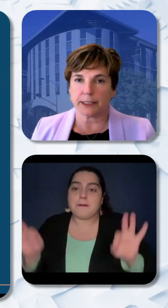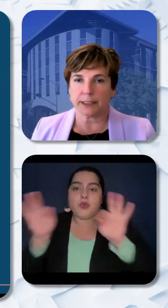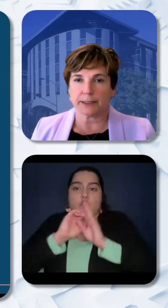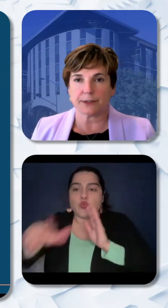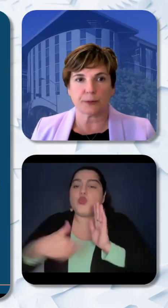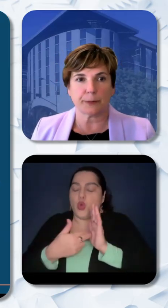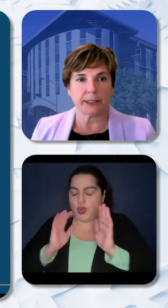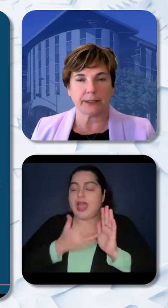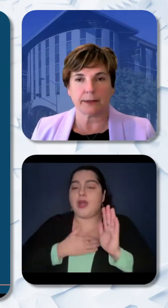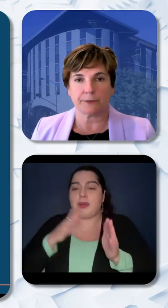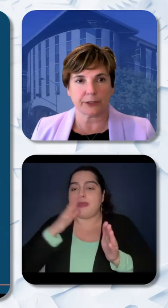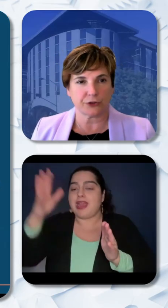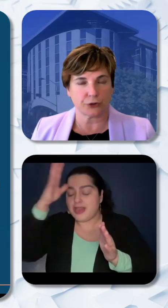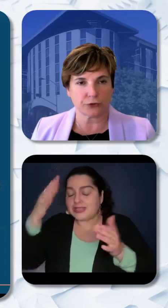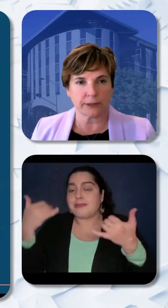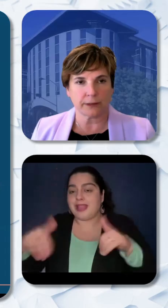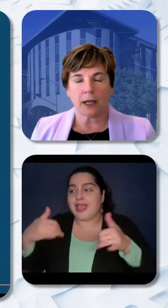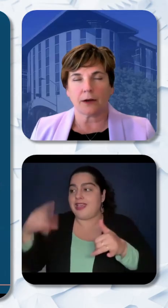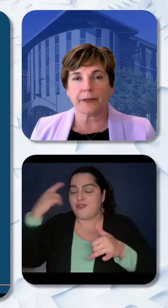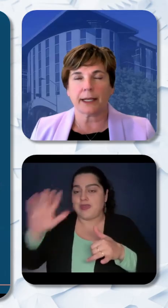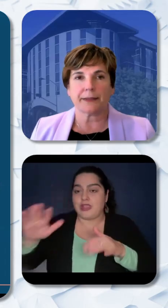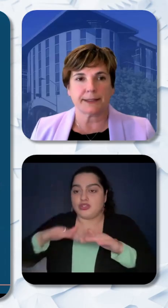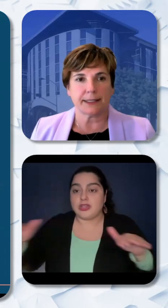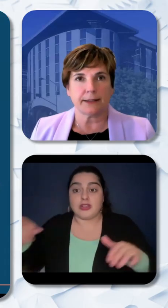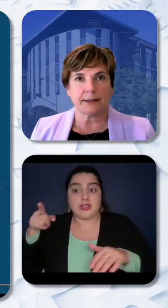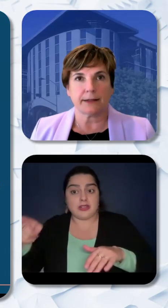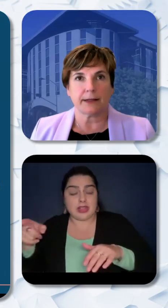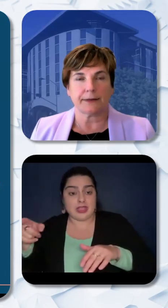play in decision-making for their children. Are they at the seat,